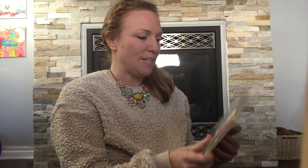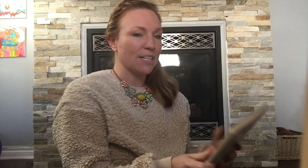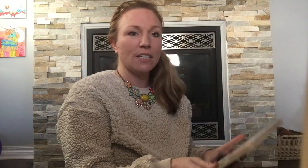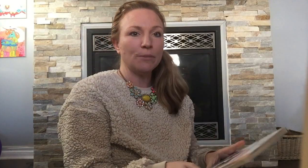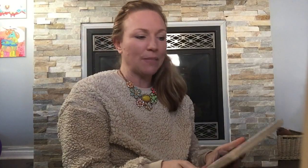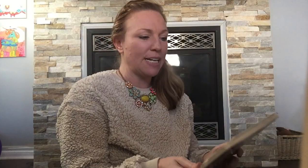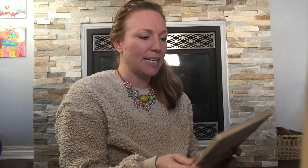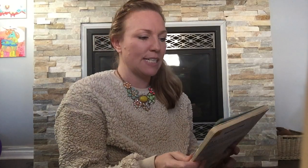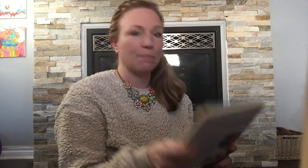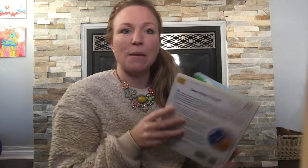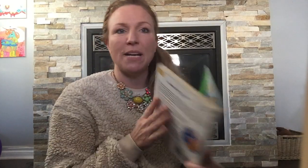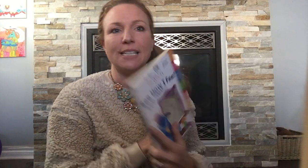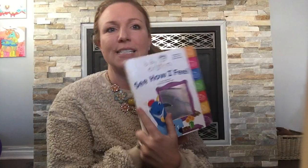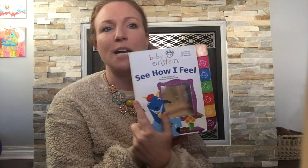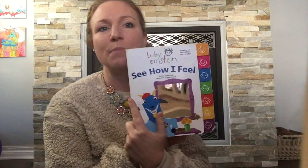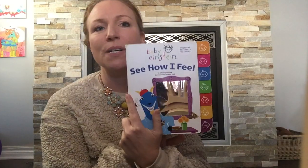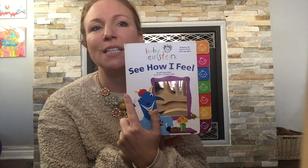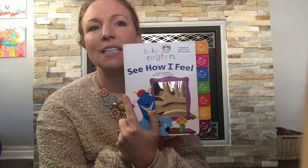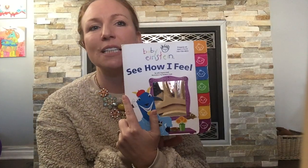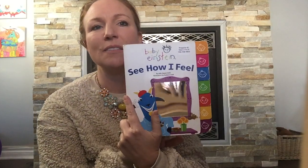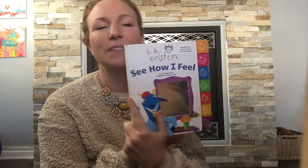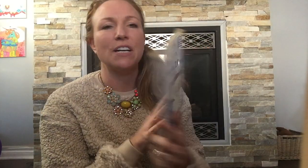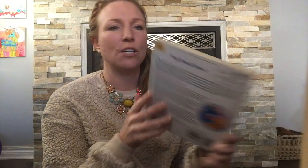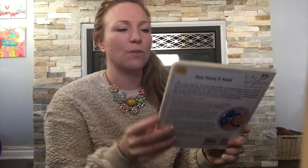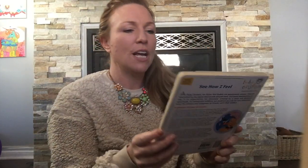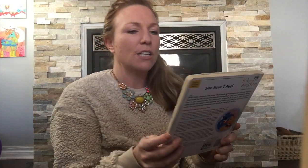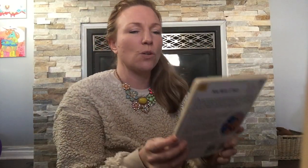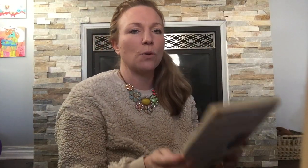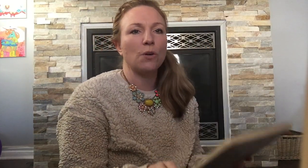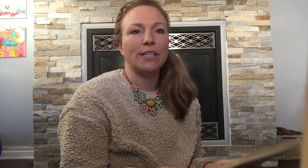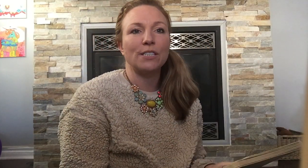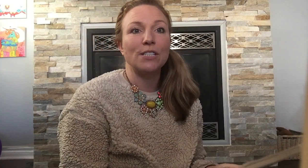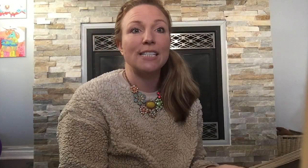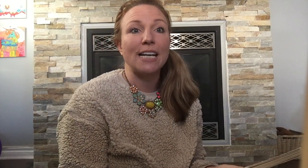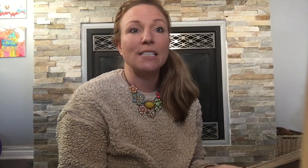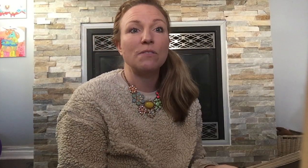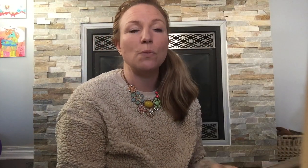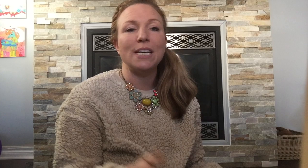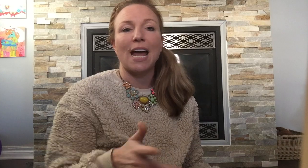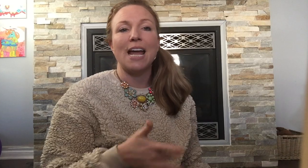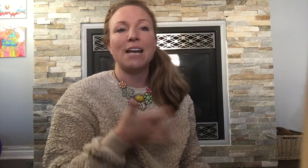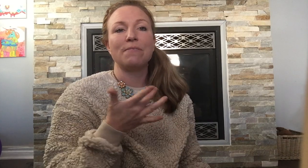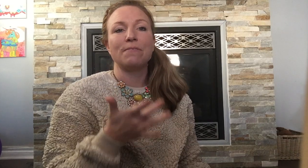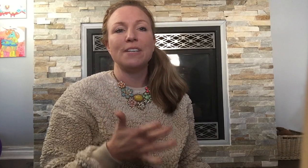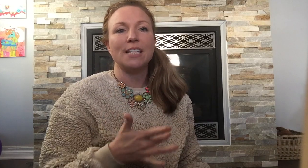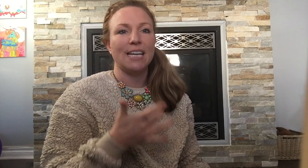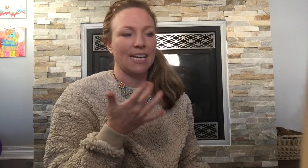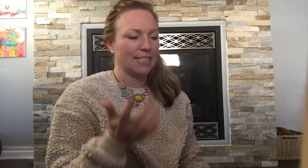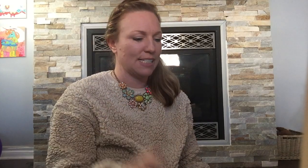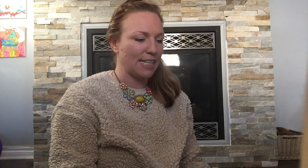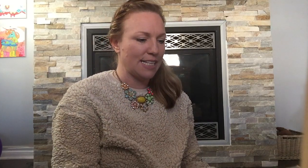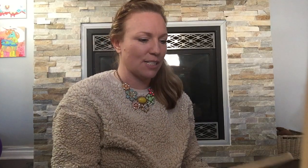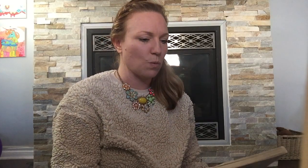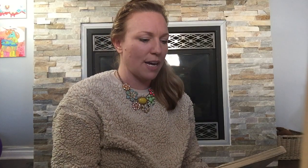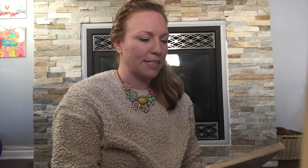FEEL, and it is a Baby Einstein book. Very cute. So, we're going to learn days of the week and FEELINGS in this one.